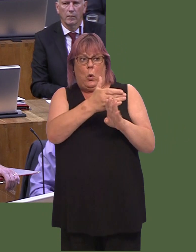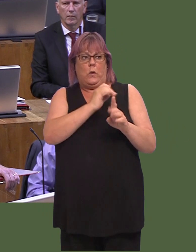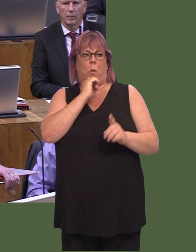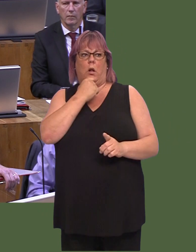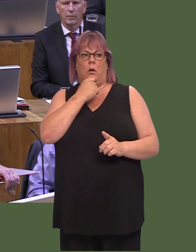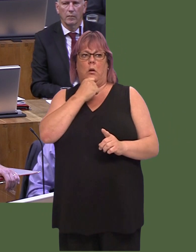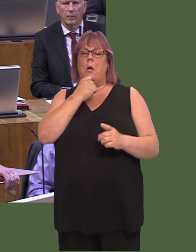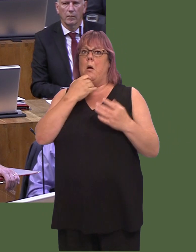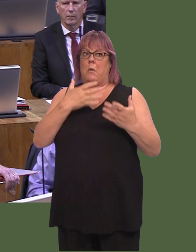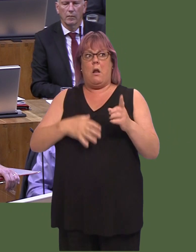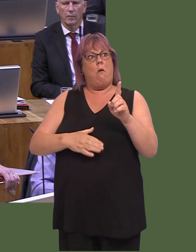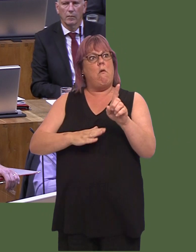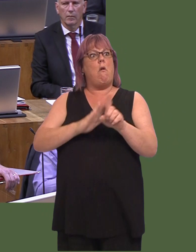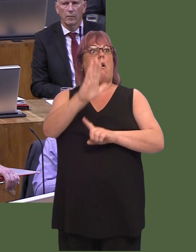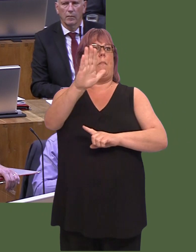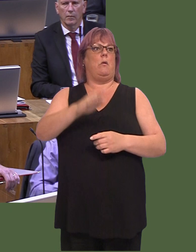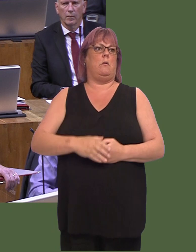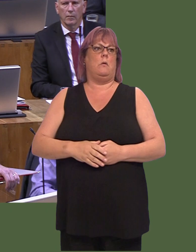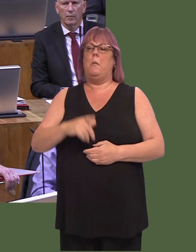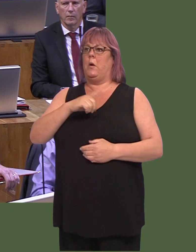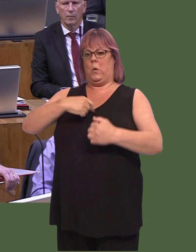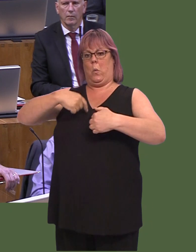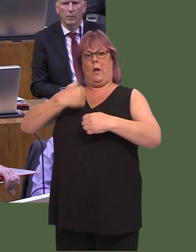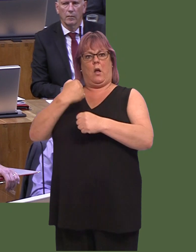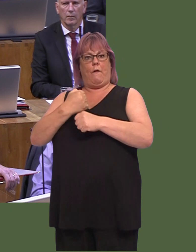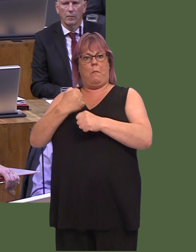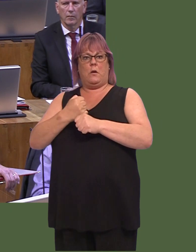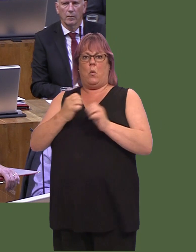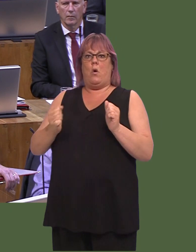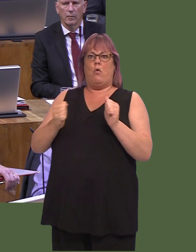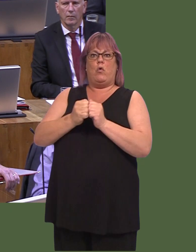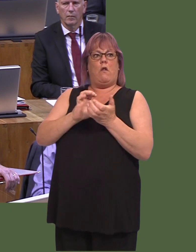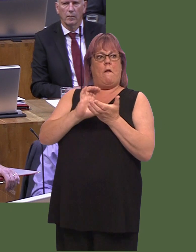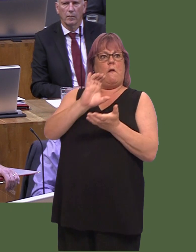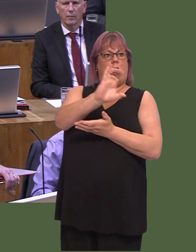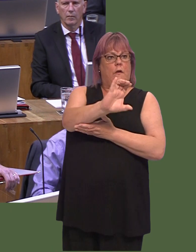We've come a huge way since then. Part of that is because of the work that we've put in as a Governmentóthe money we've put